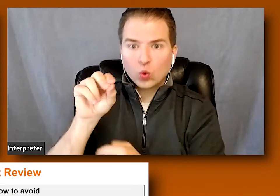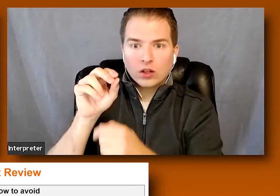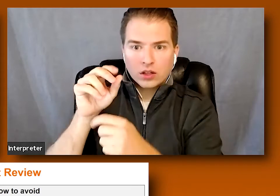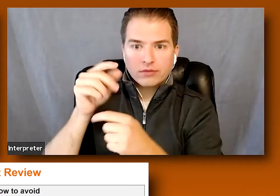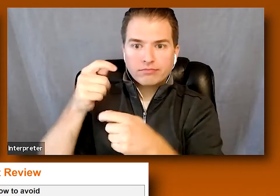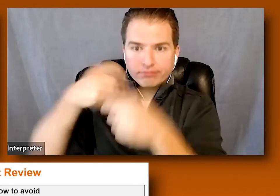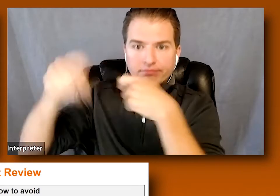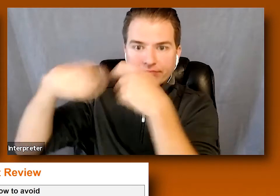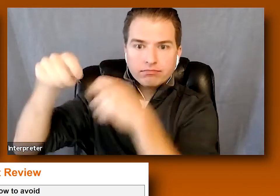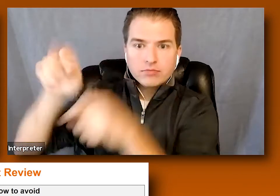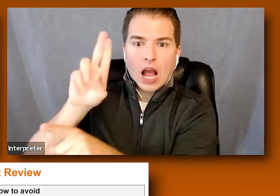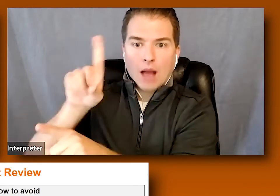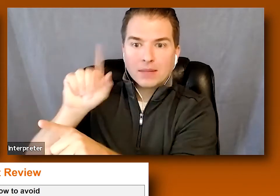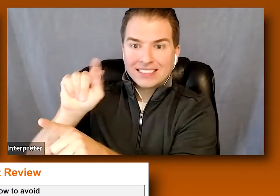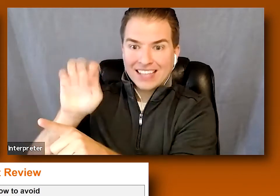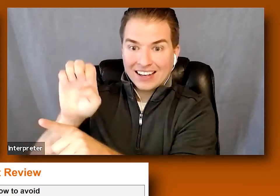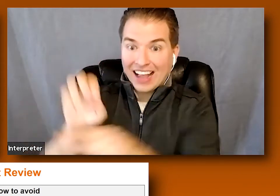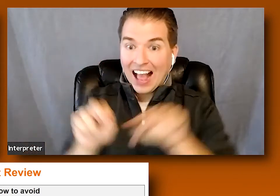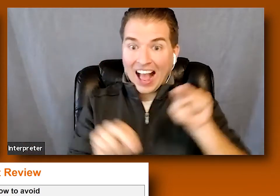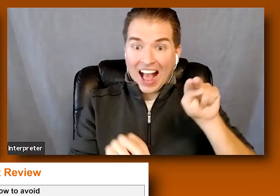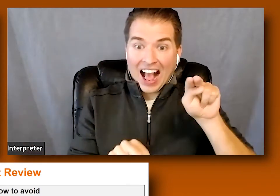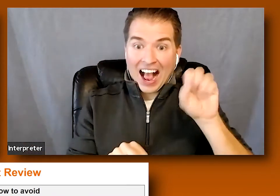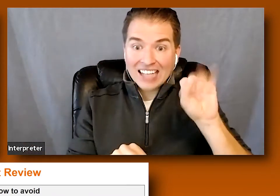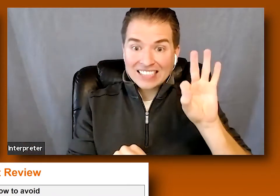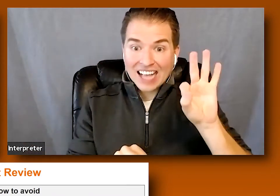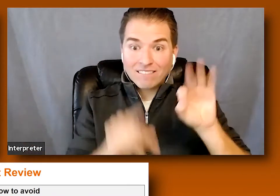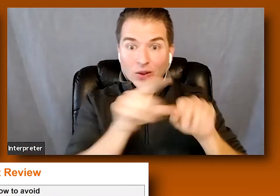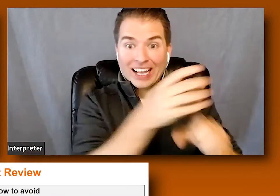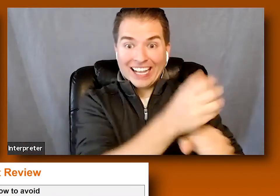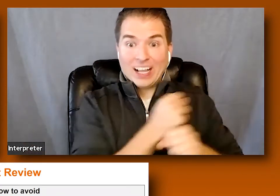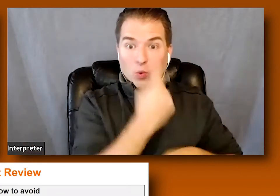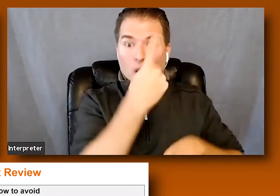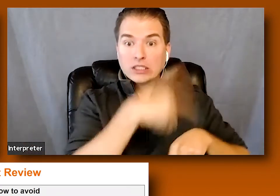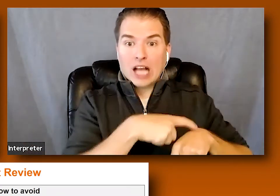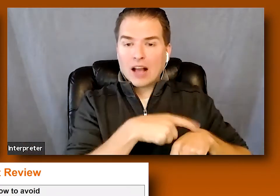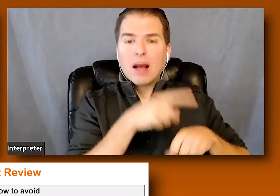so, you need to go to the specific program page to look for additional information.